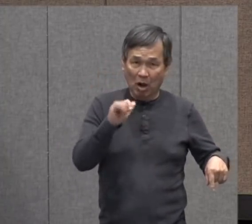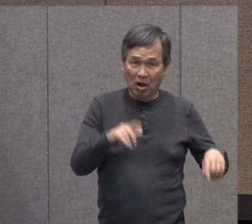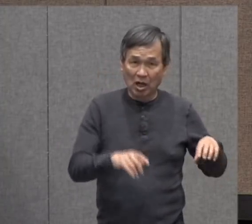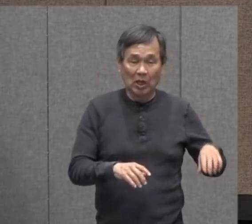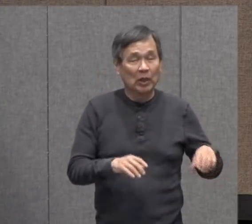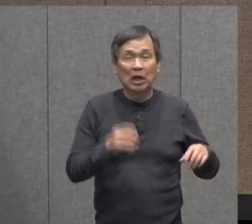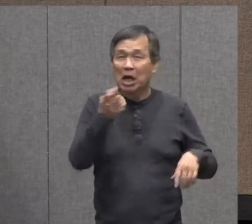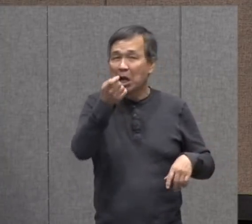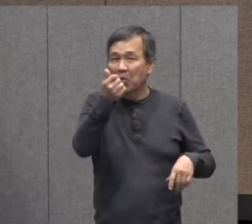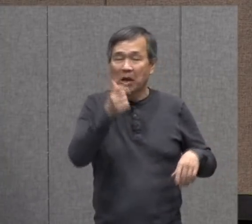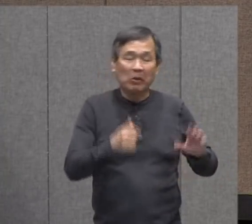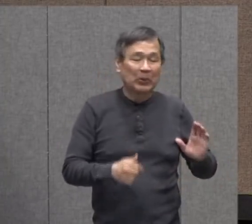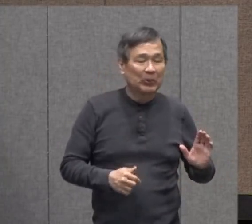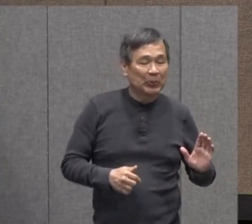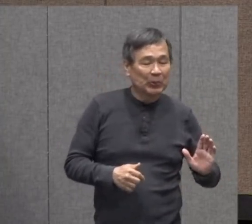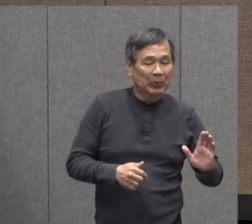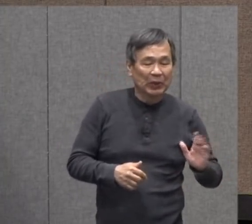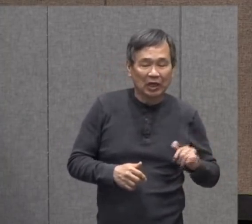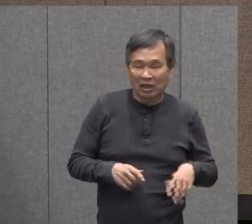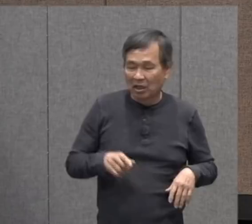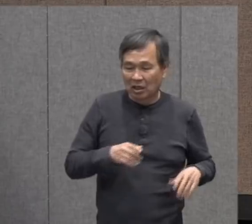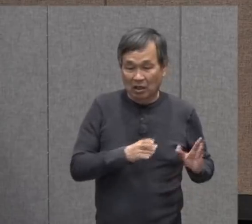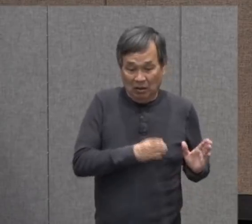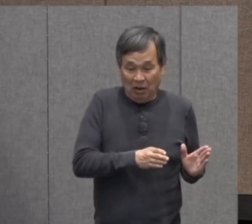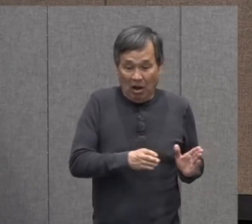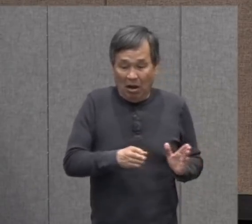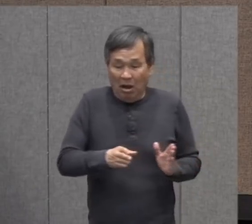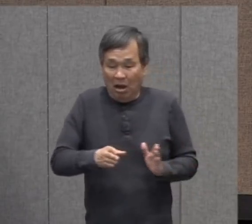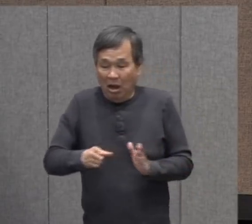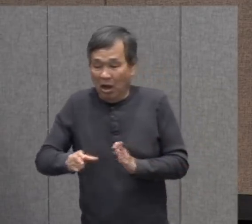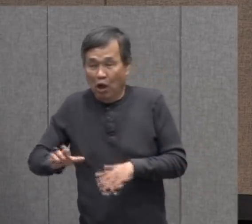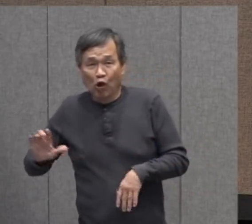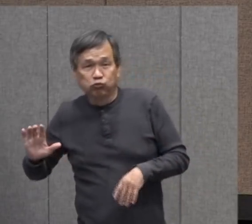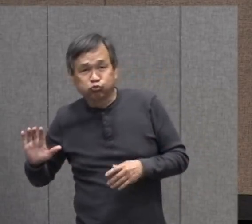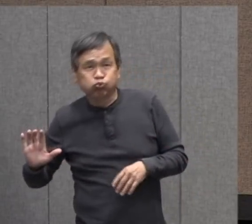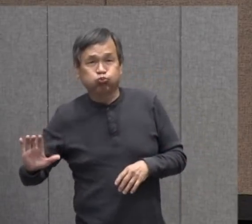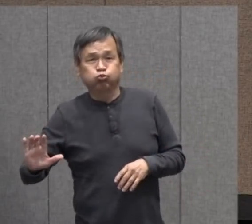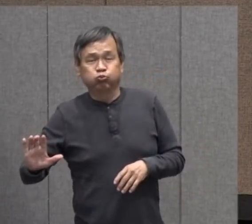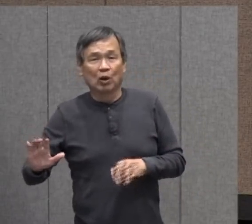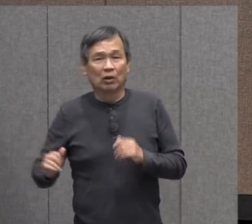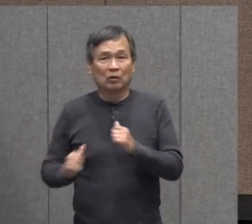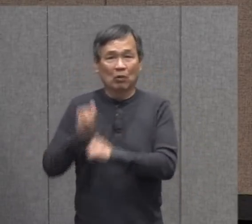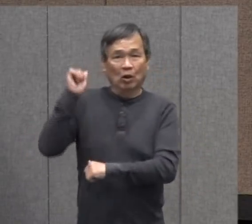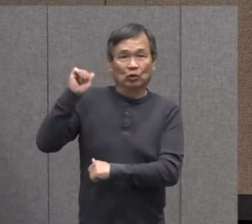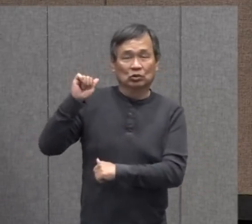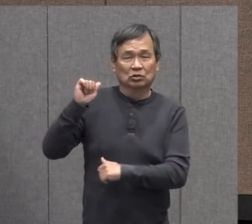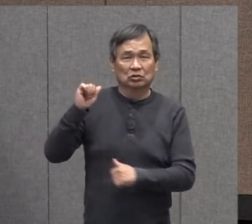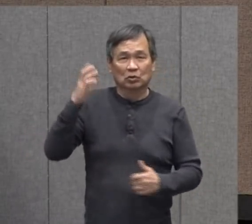and then I would have to keep increasing my push or my force until I got to the heaviest?